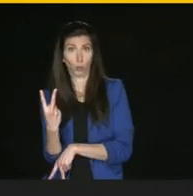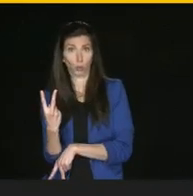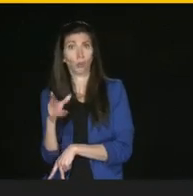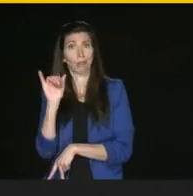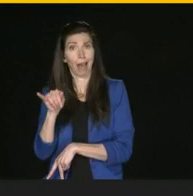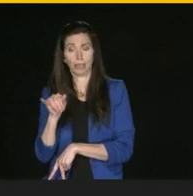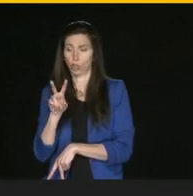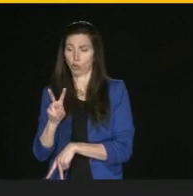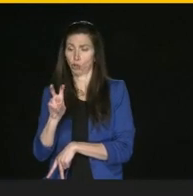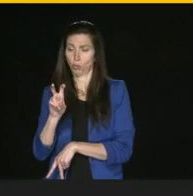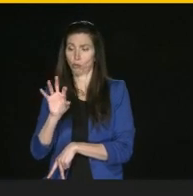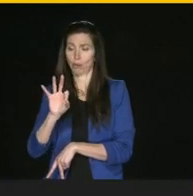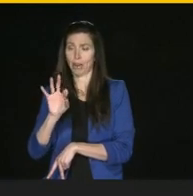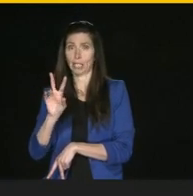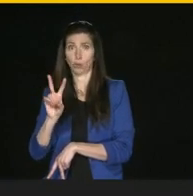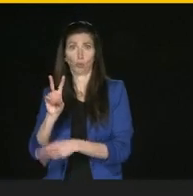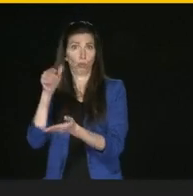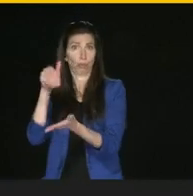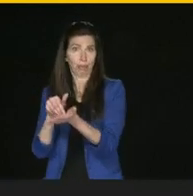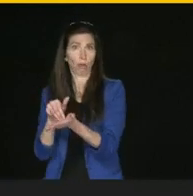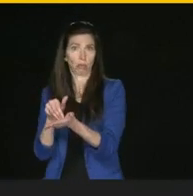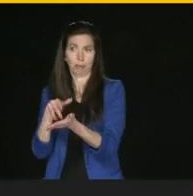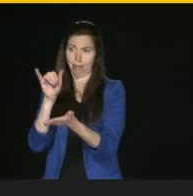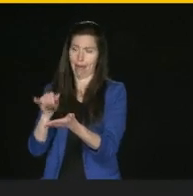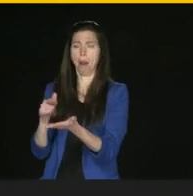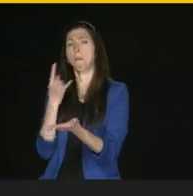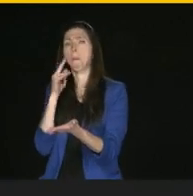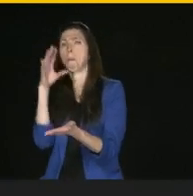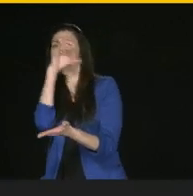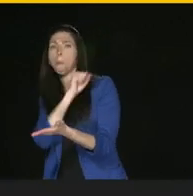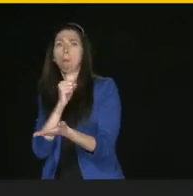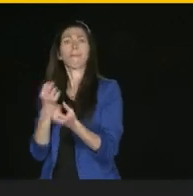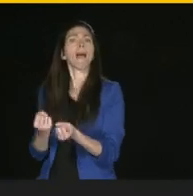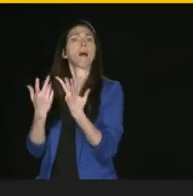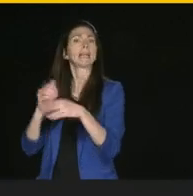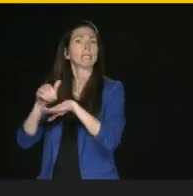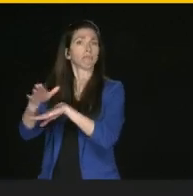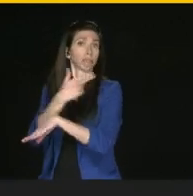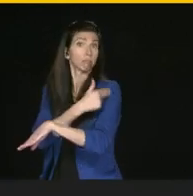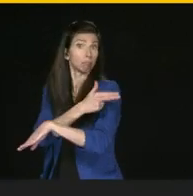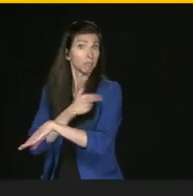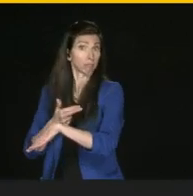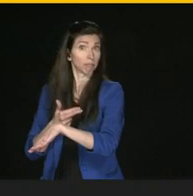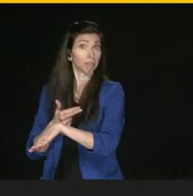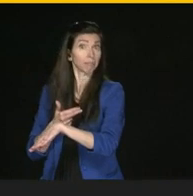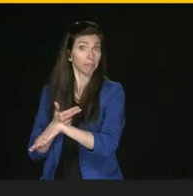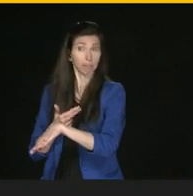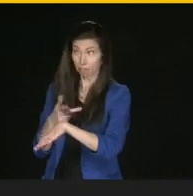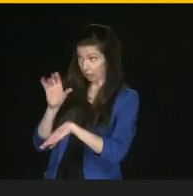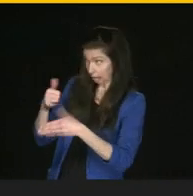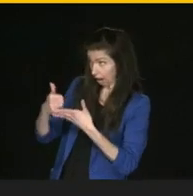SO THAT WILL BE 292,000.